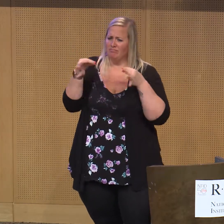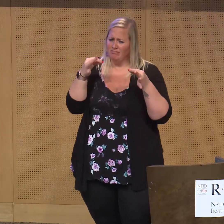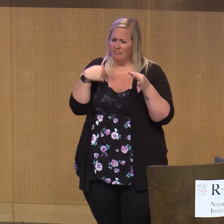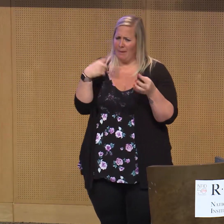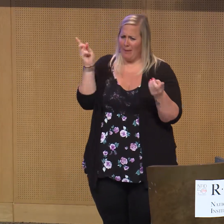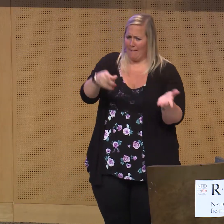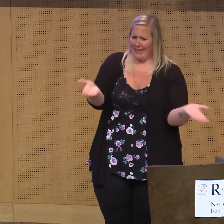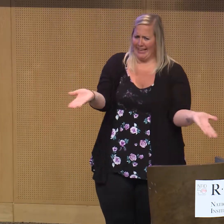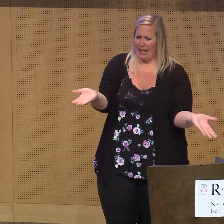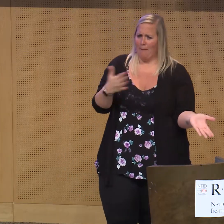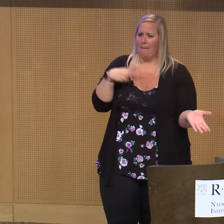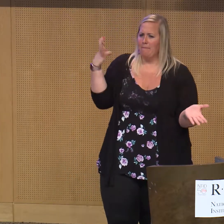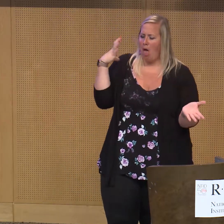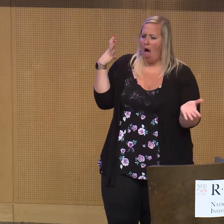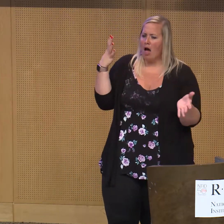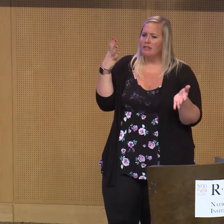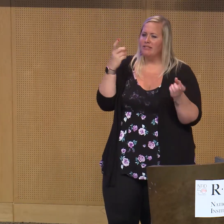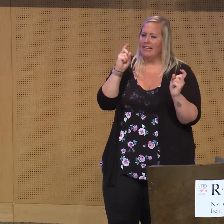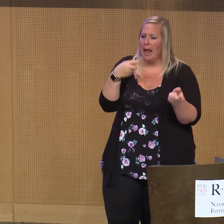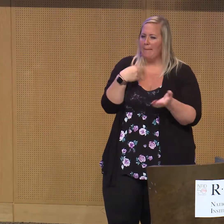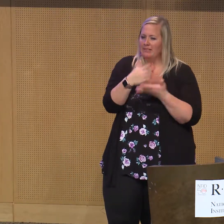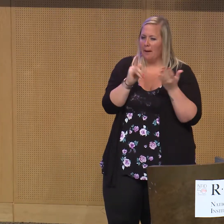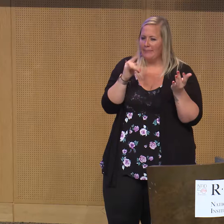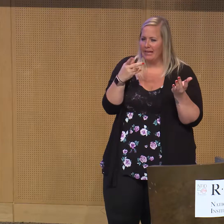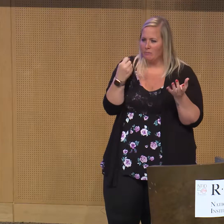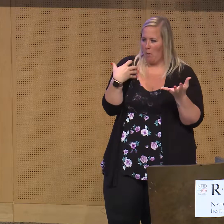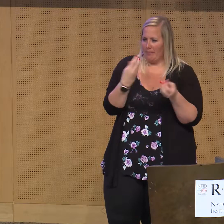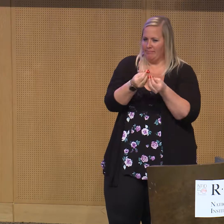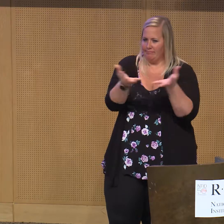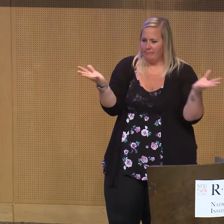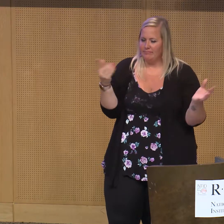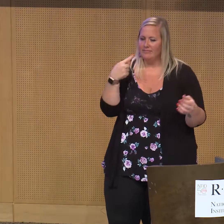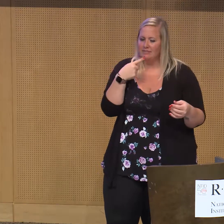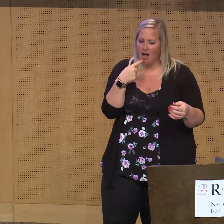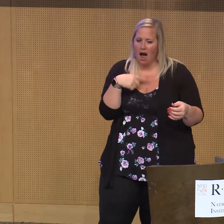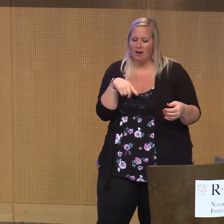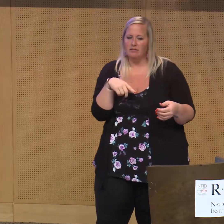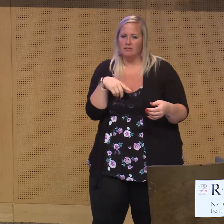My boss said to me before I came here, he said, "Give them some tips."